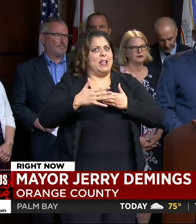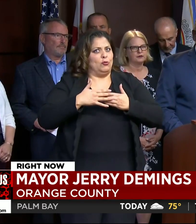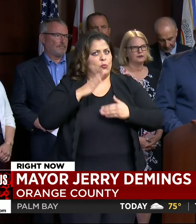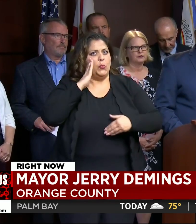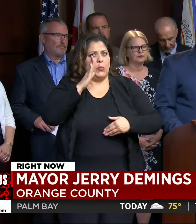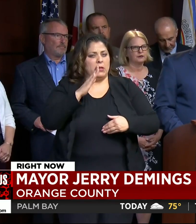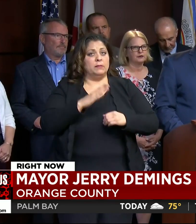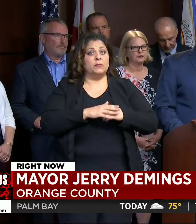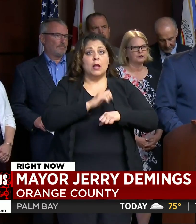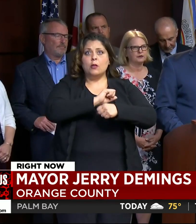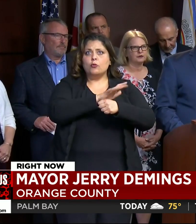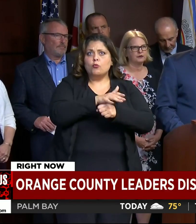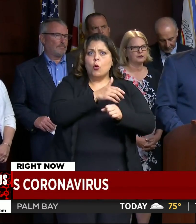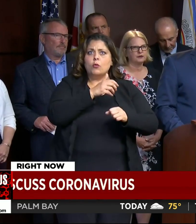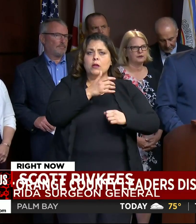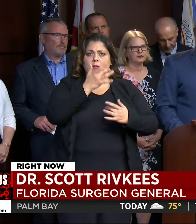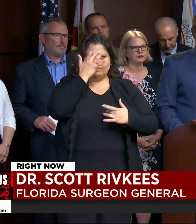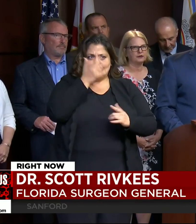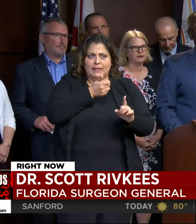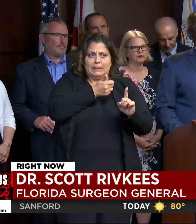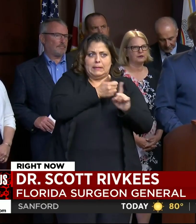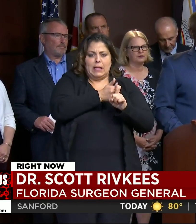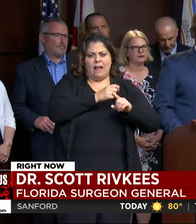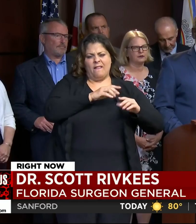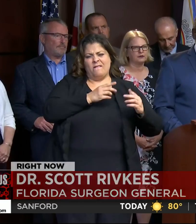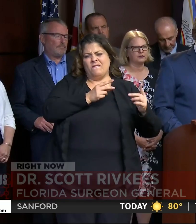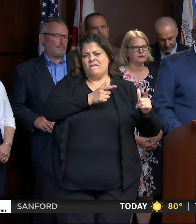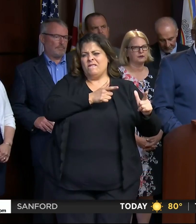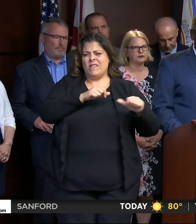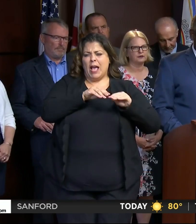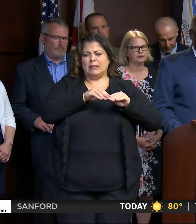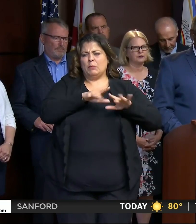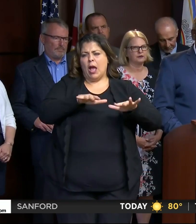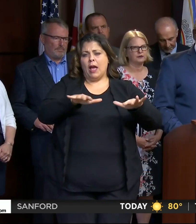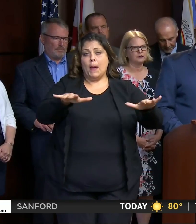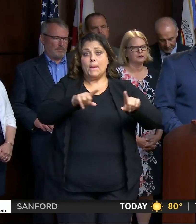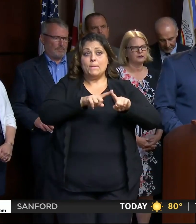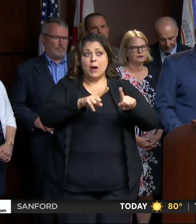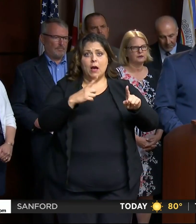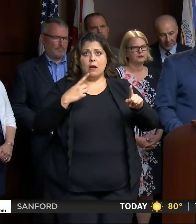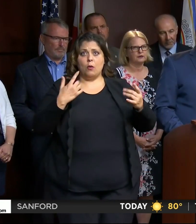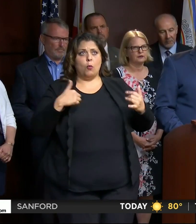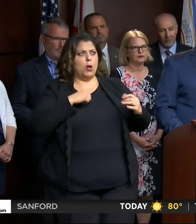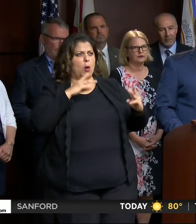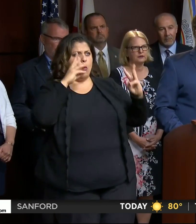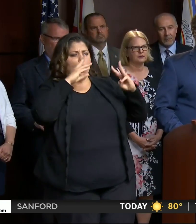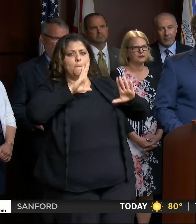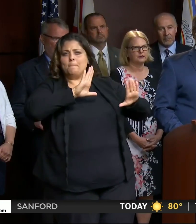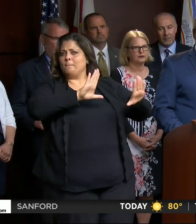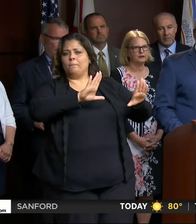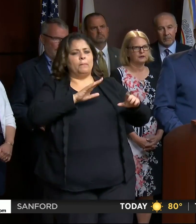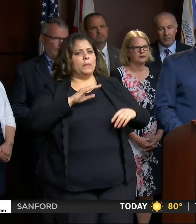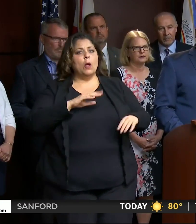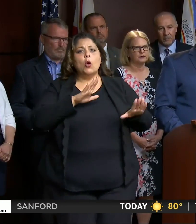WE BELIEVE IT IS A MATTER OF TIME BEFORE WE HAVE A CASE RIGHT HERE IN OUR BACKYARD. TIME BEFORE WE HAVE A CASE RIGHT HERE IN OUR BACKYARD. WE WANT TO EMPHASIZE THAT WHILE HERE IN OUR BACKYARD. WE WANT TO EMPHASIZE THAT WHILE THE CORONAVIRUS MOVES AT A FAST